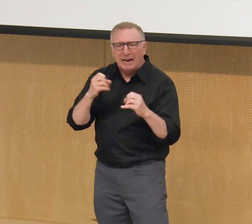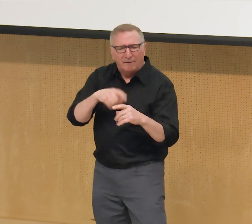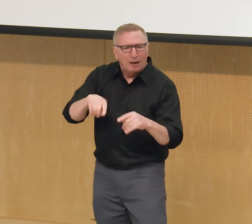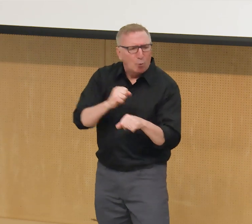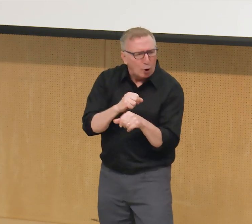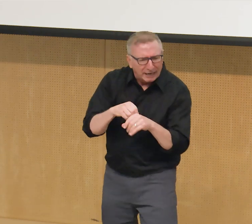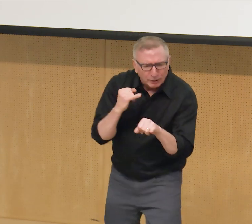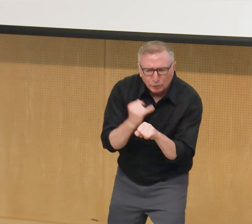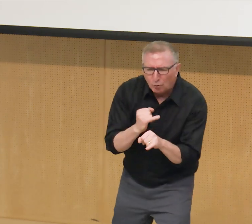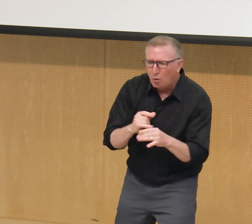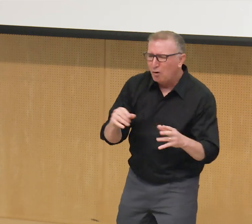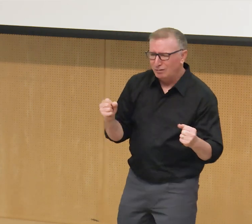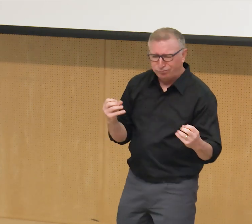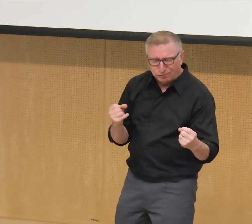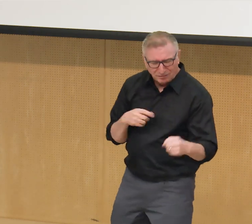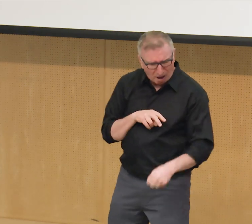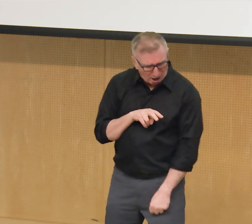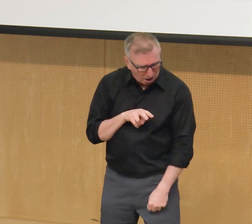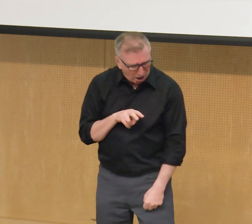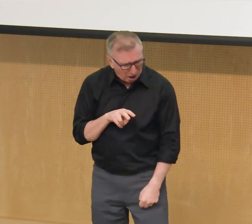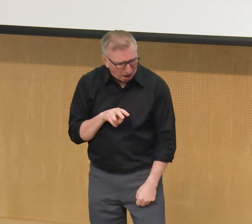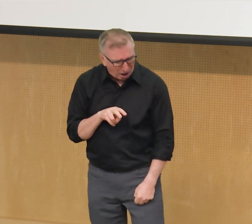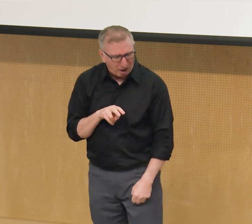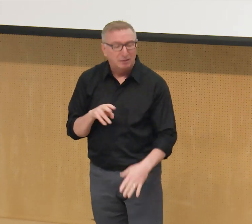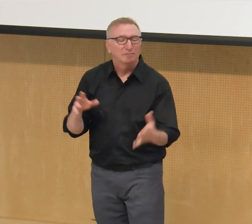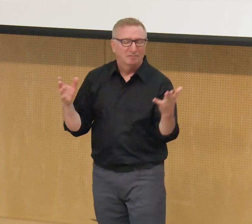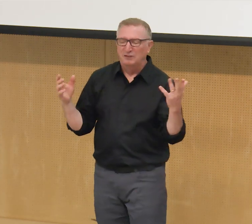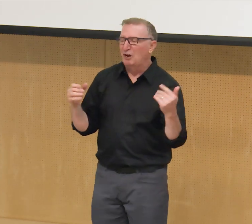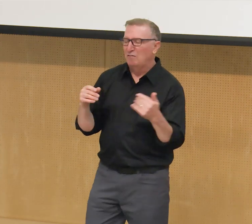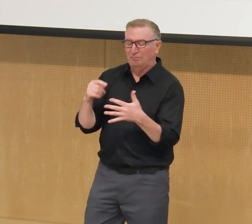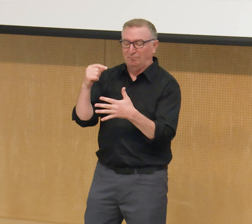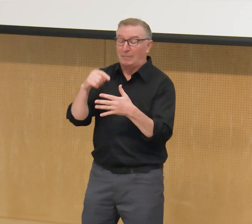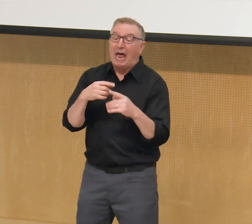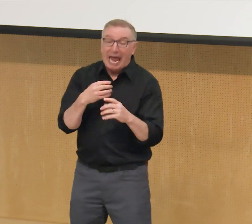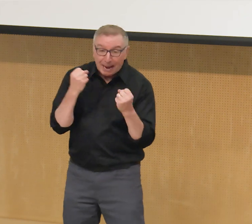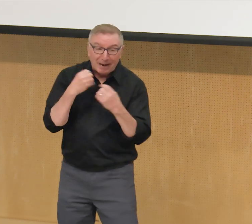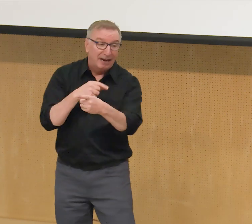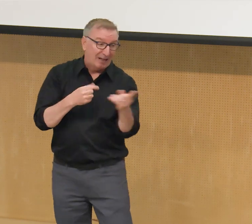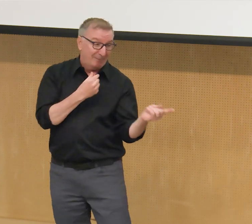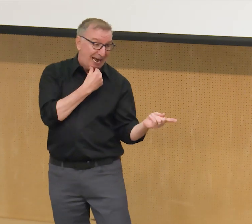taught them how to sign and how to get involved in Deaf community, go to Deaf schools, and what not,